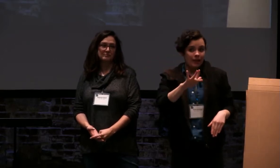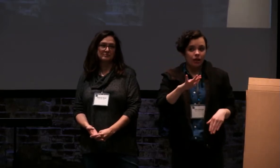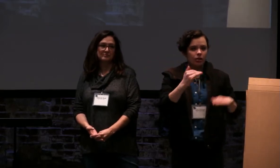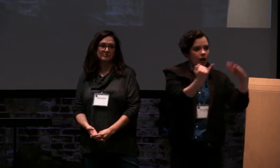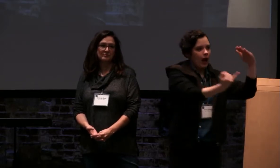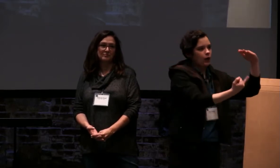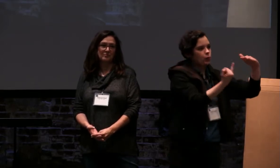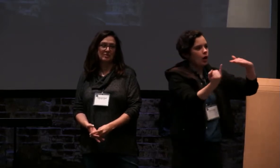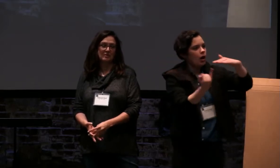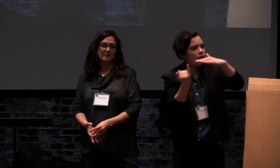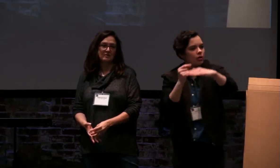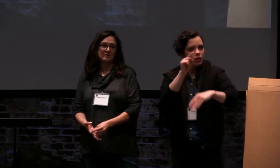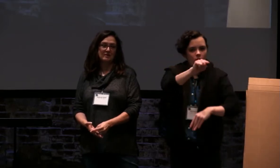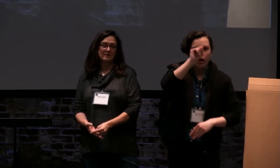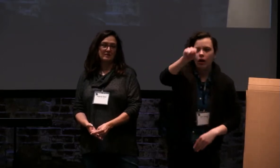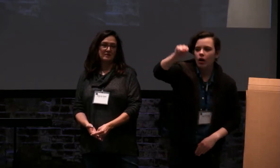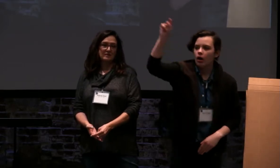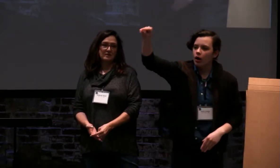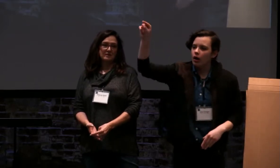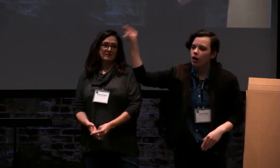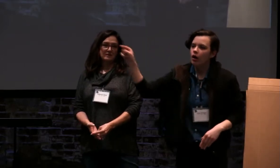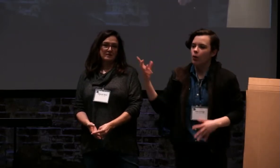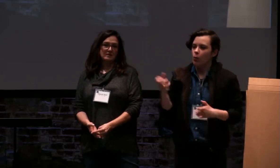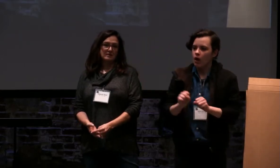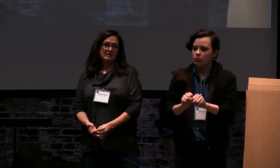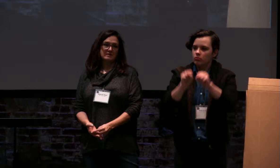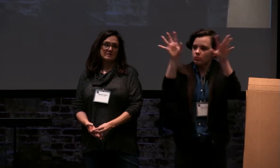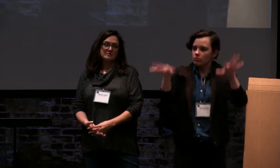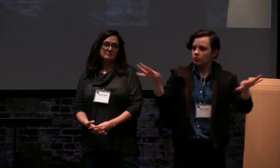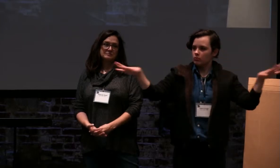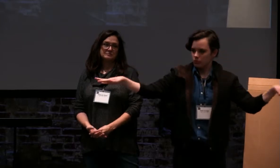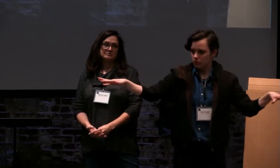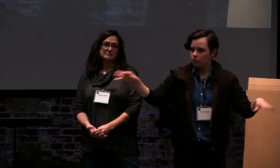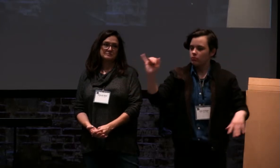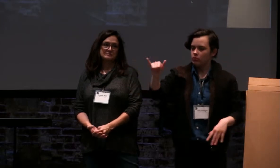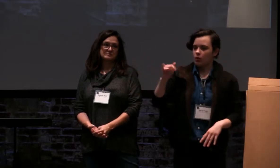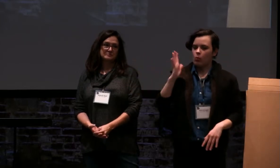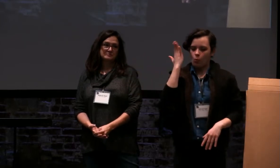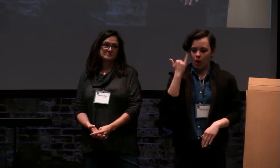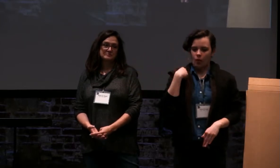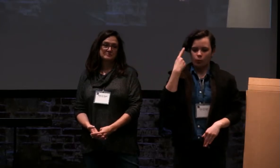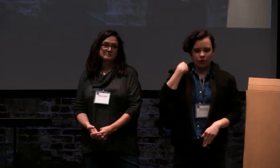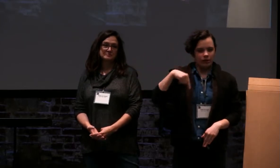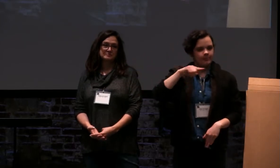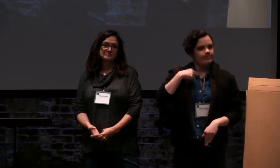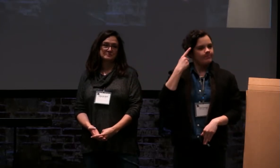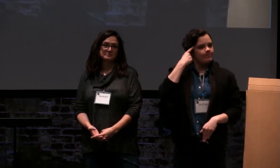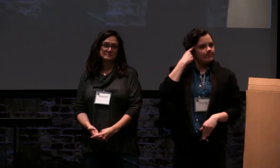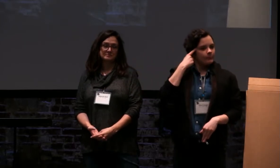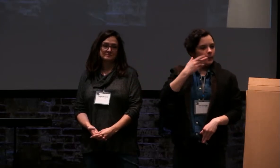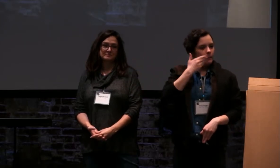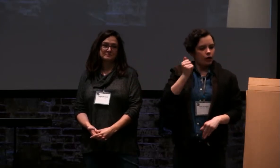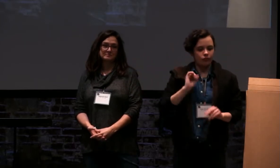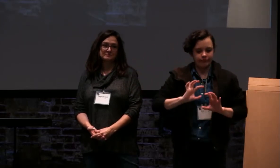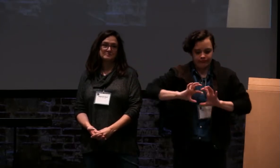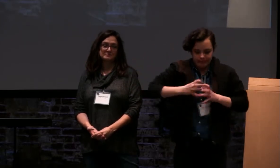of deaf artists, deaf talent, what have you. All of the deaf artists and institutional resources should no longer be isolated but we need to find a way